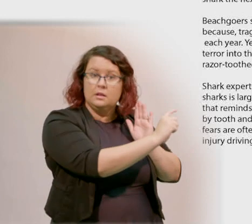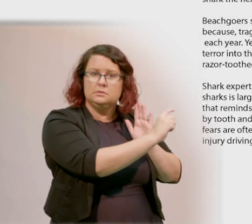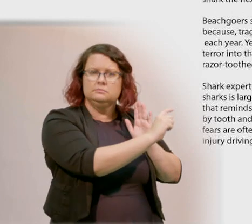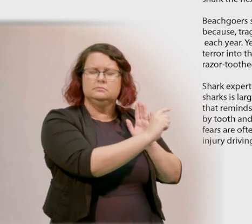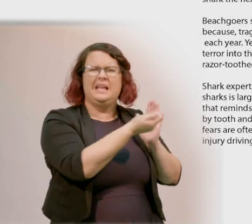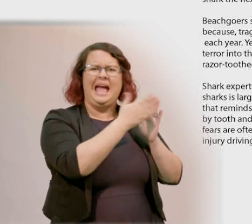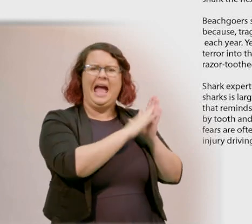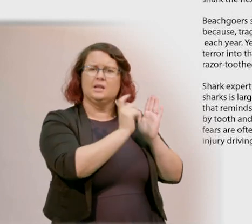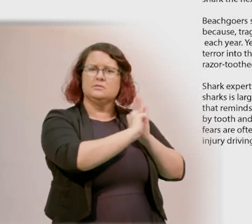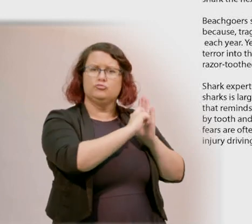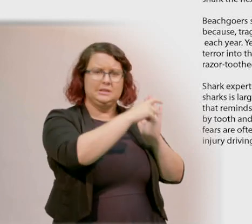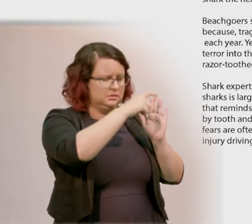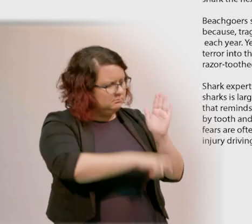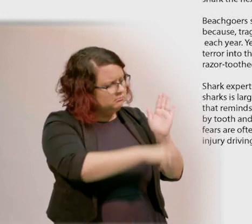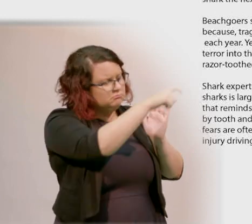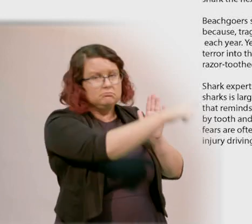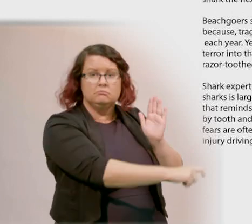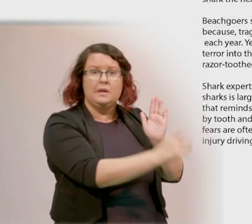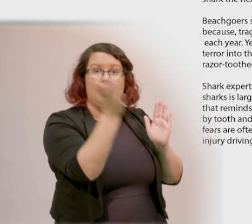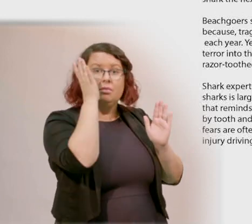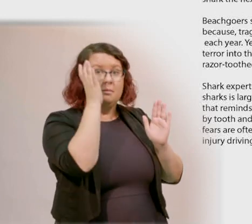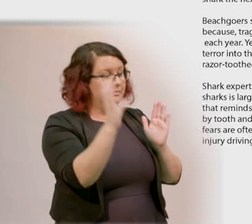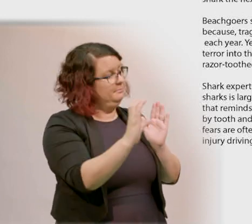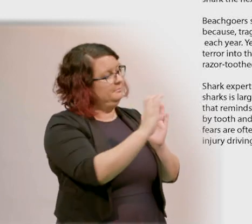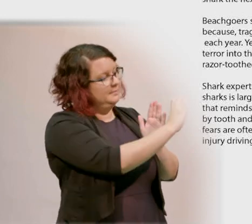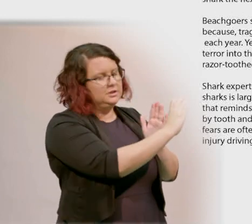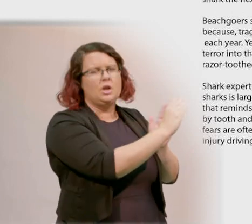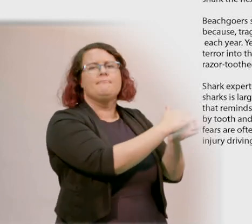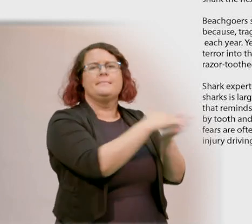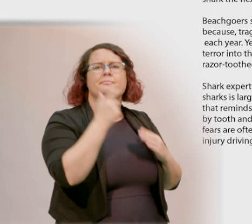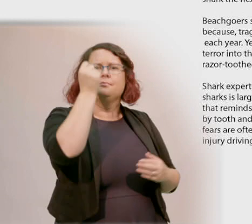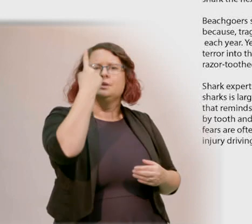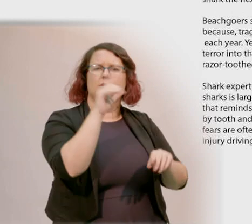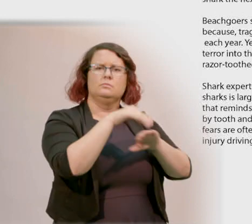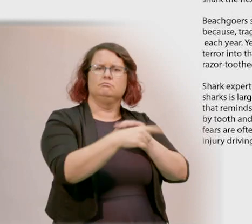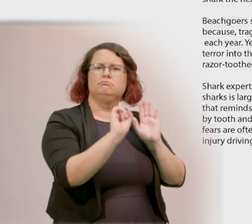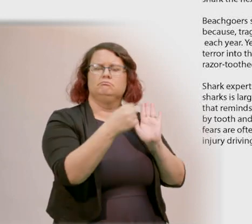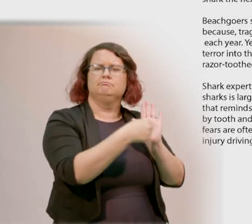Look at the layout of the text. Look at the picture for further information.